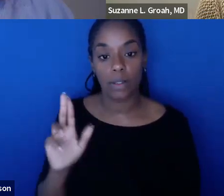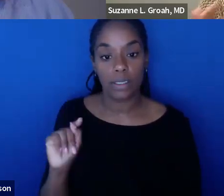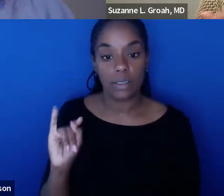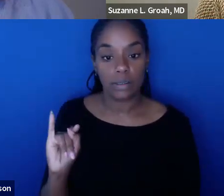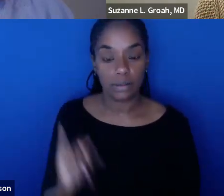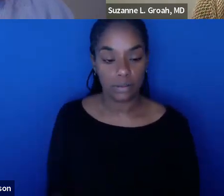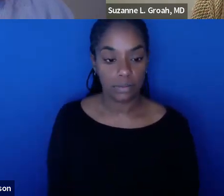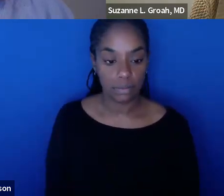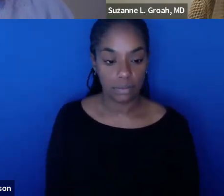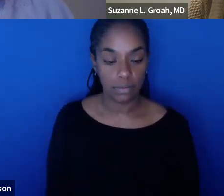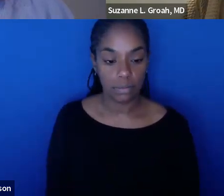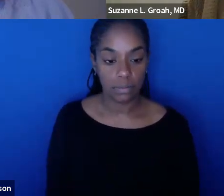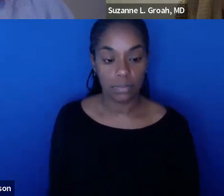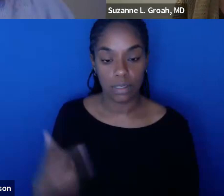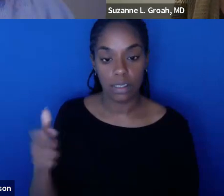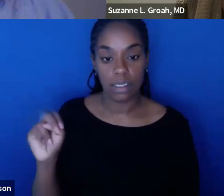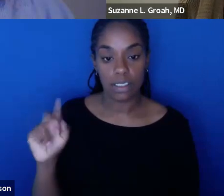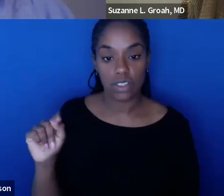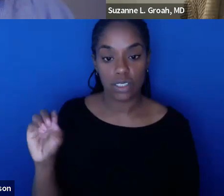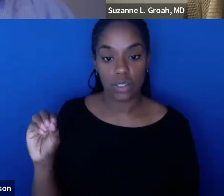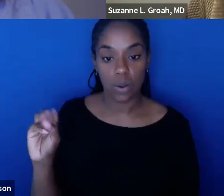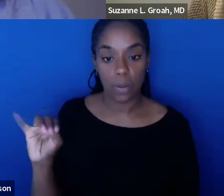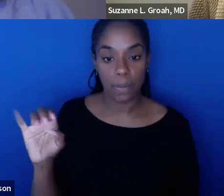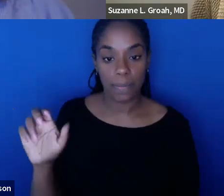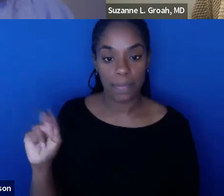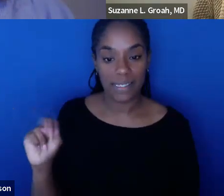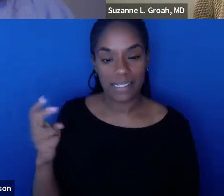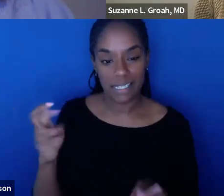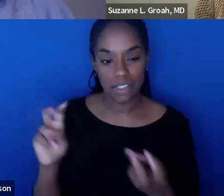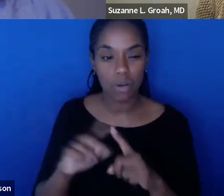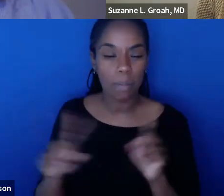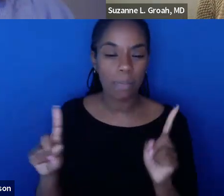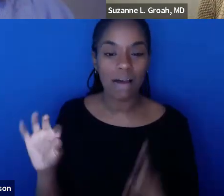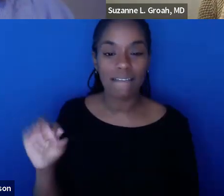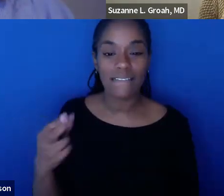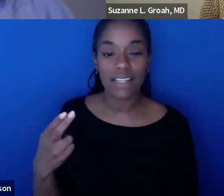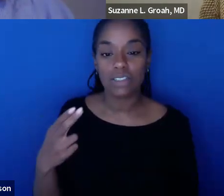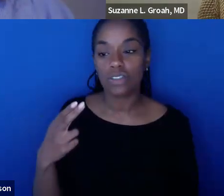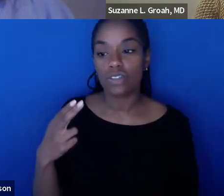The gentamicin is issue was brought up, but also just flushing with normal saline. We can use that catheter going both directions.